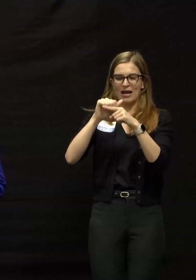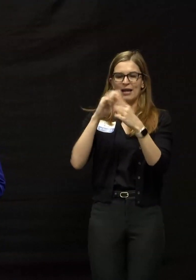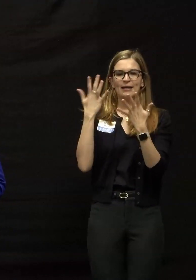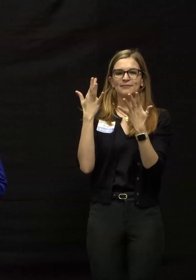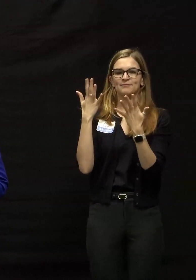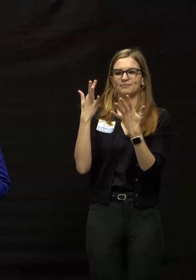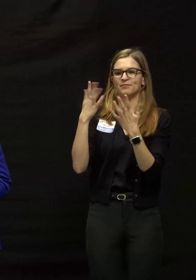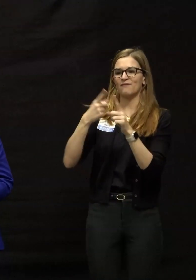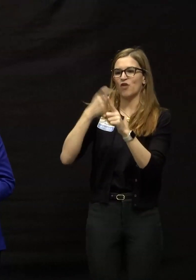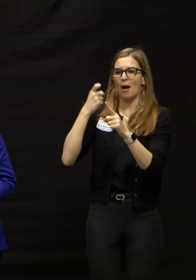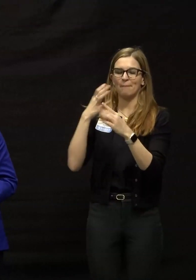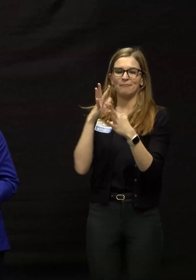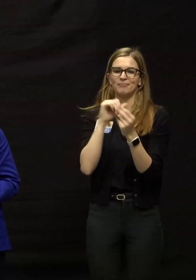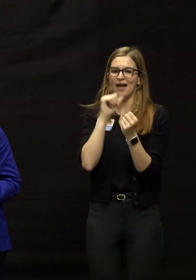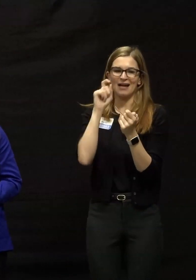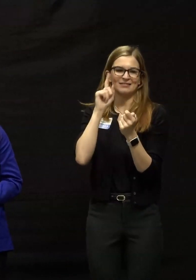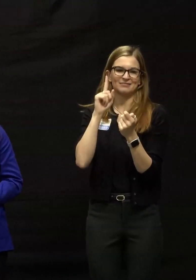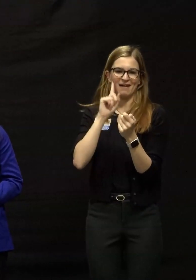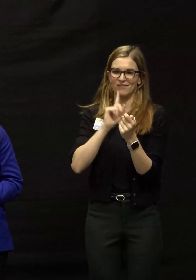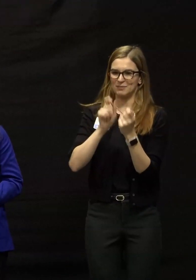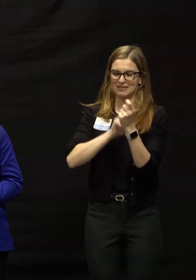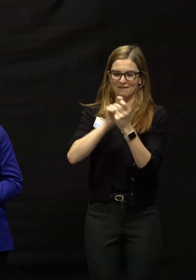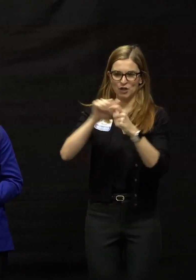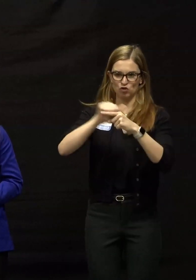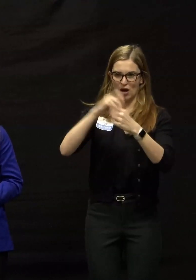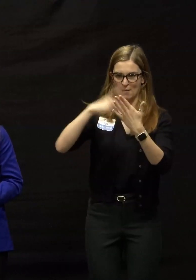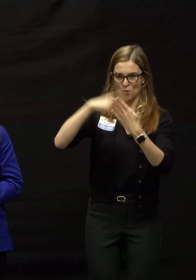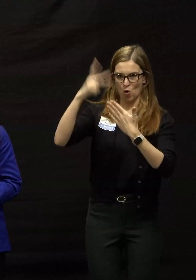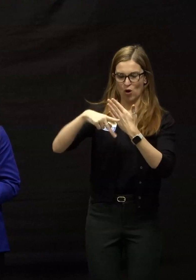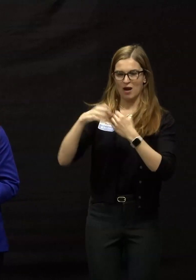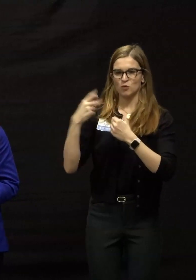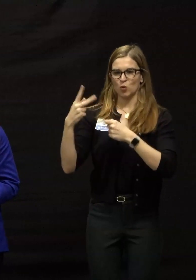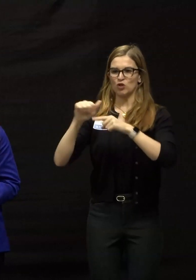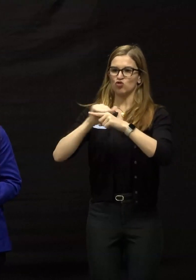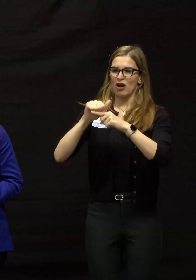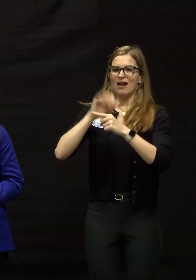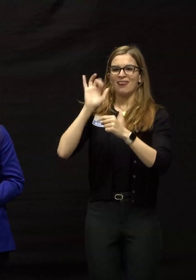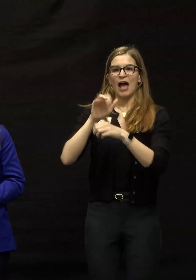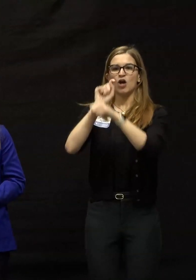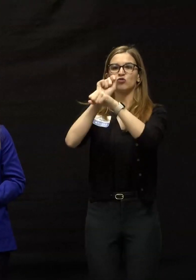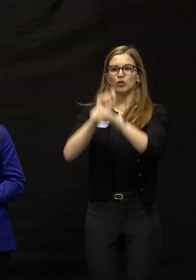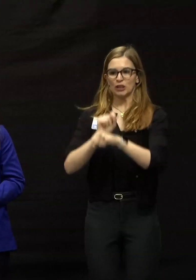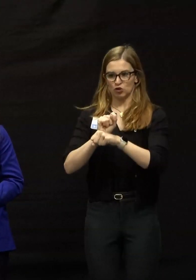So our practice is from not specific deaf training programs,